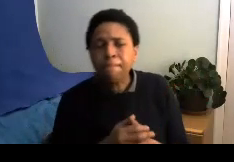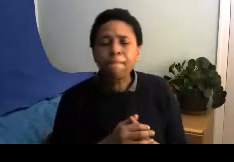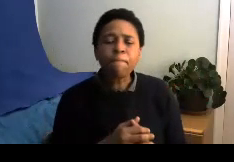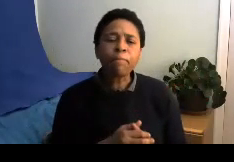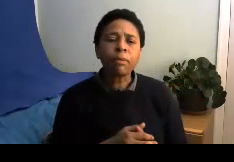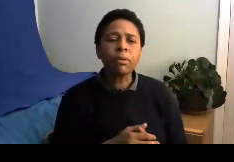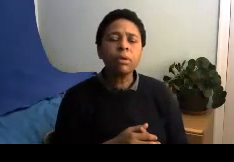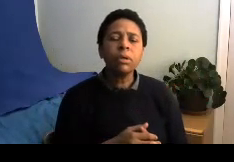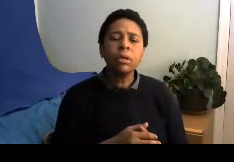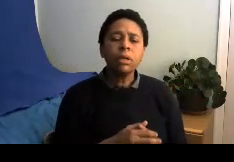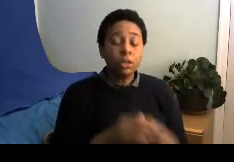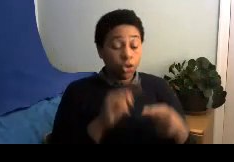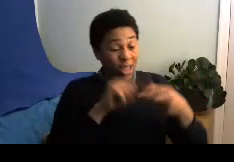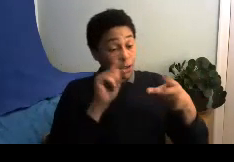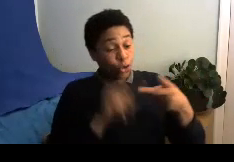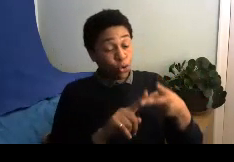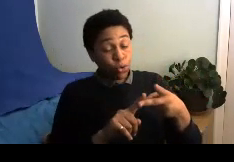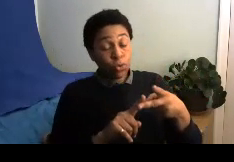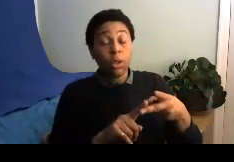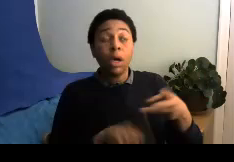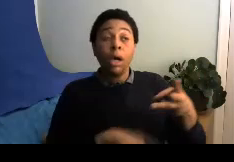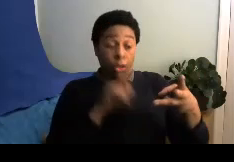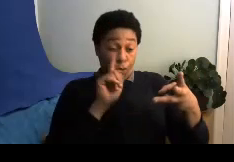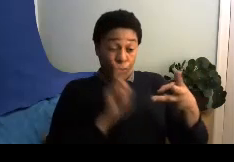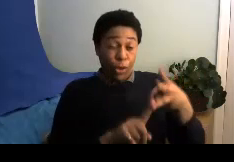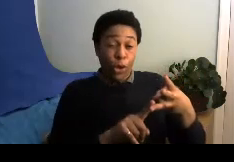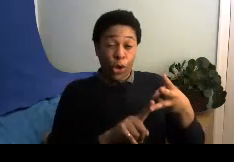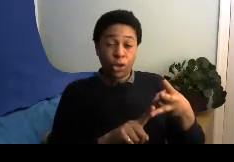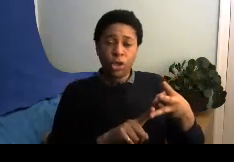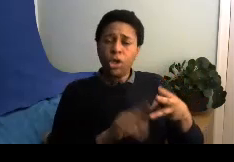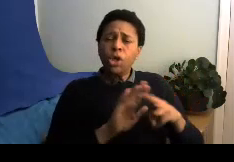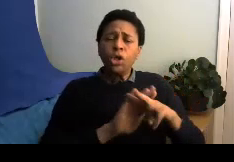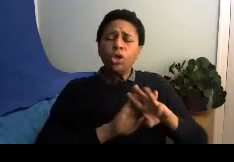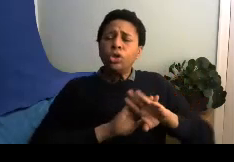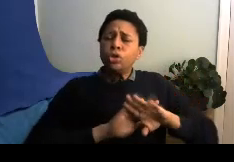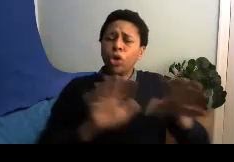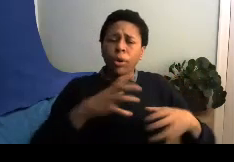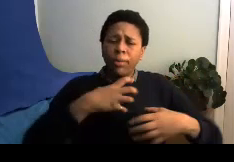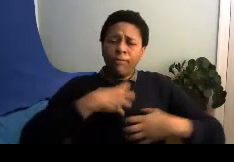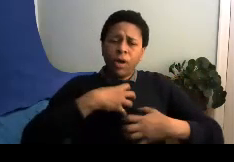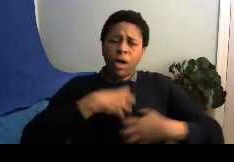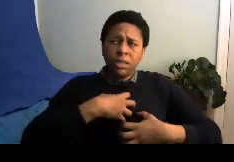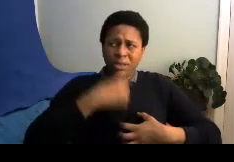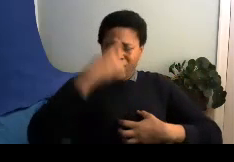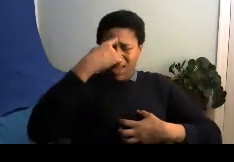don't be afraid of being stuck. If I'm stuck on something that